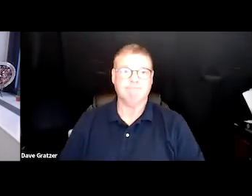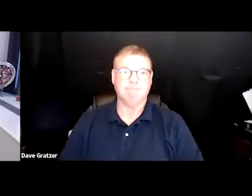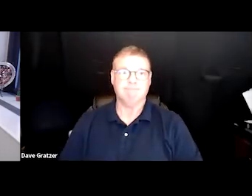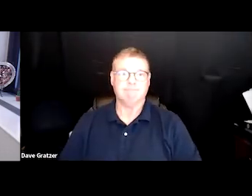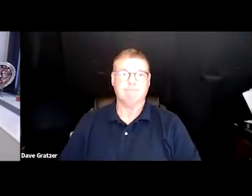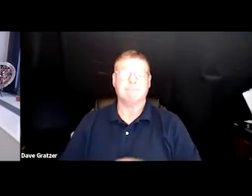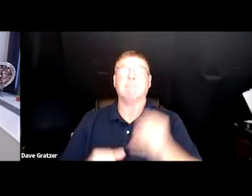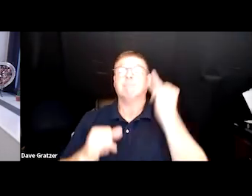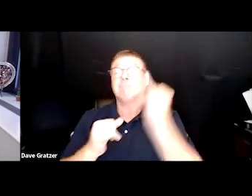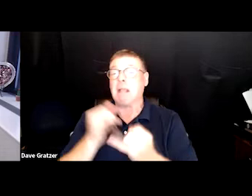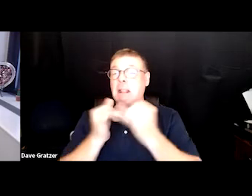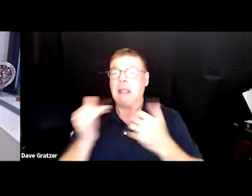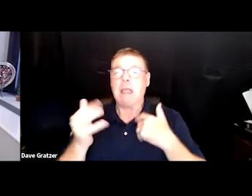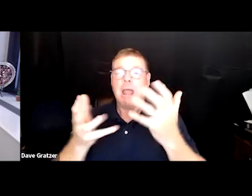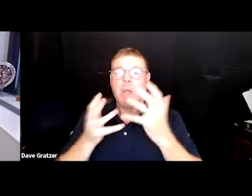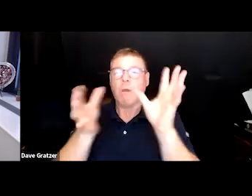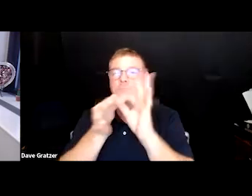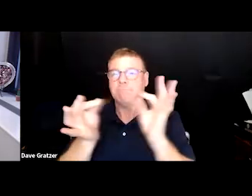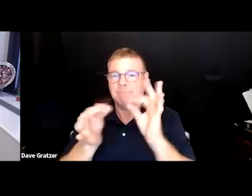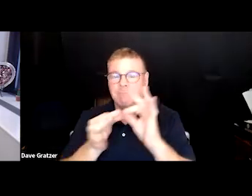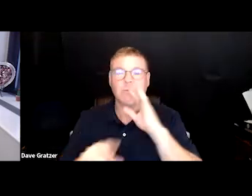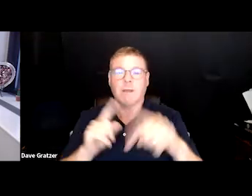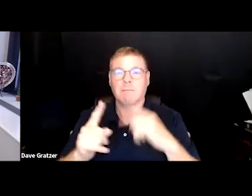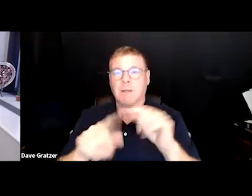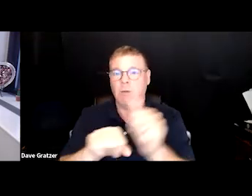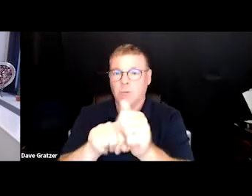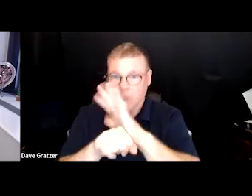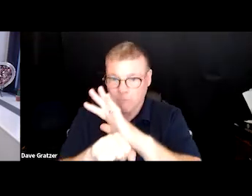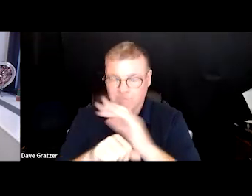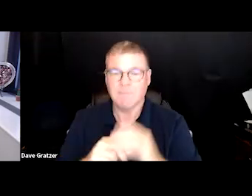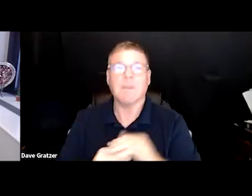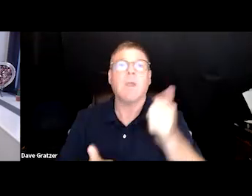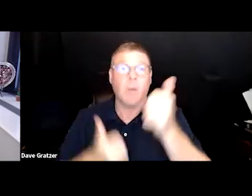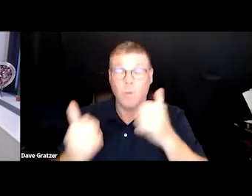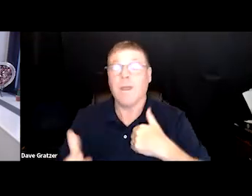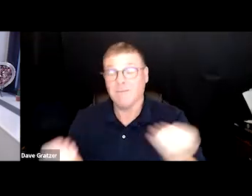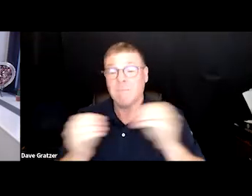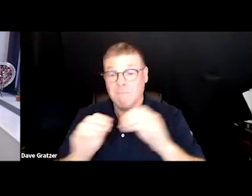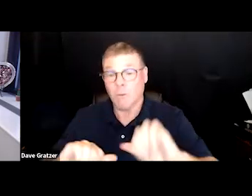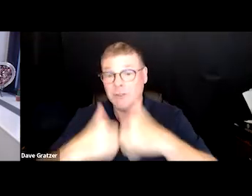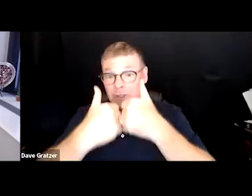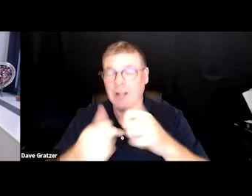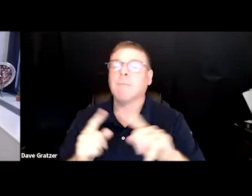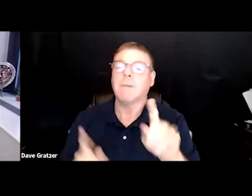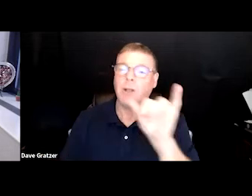Lastly, I just wanted to touch upon COVID, which of course brought new challenges, but also many opportunities.